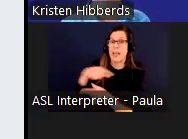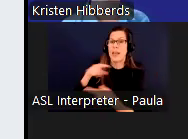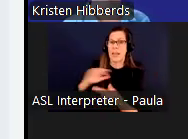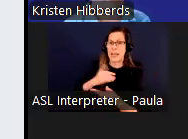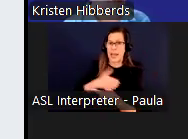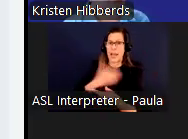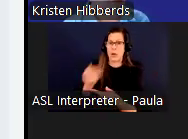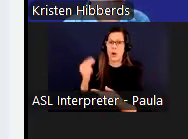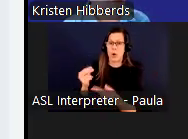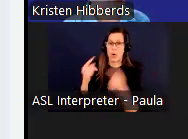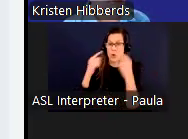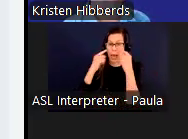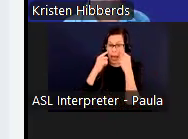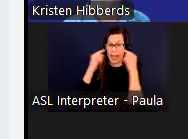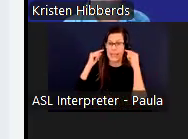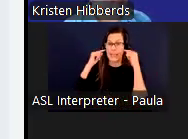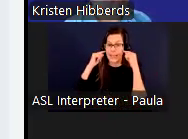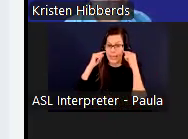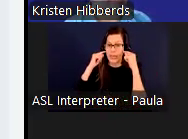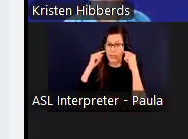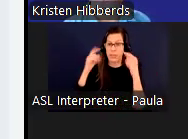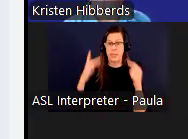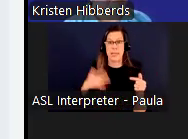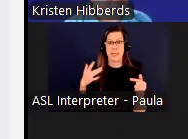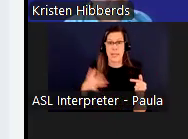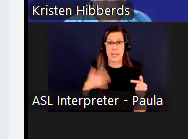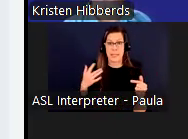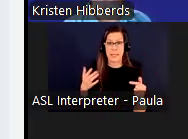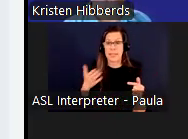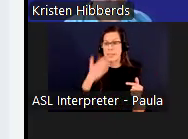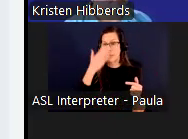you know what our senses, what we see, what we smell, what we hear.